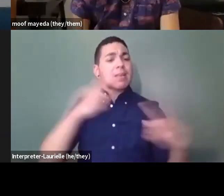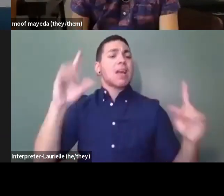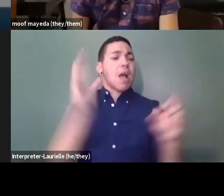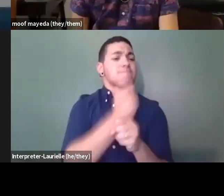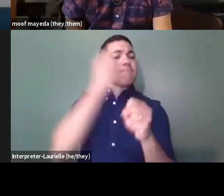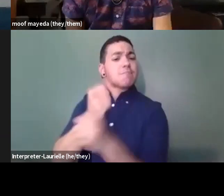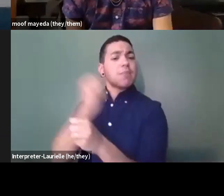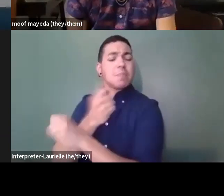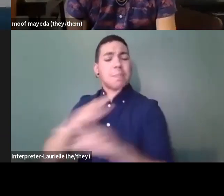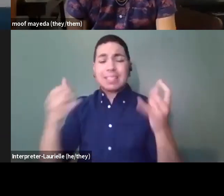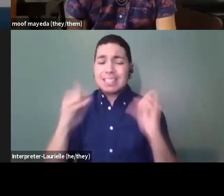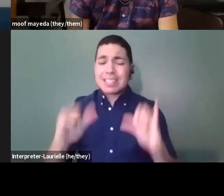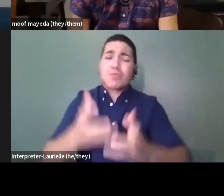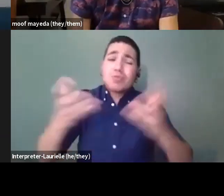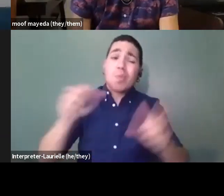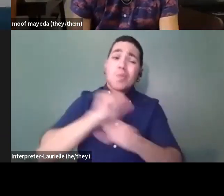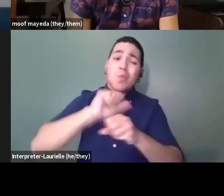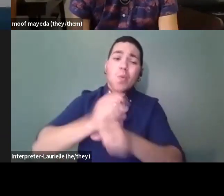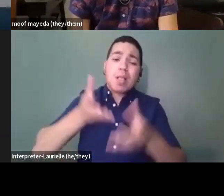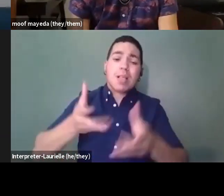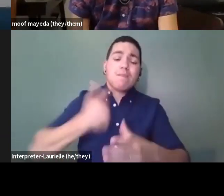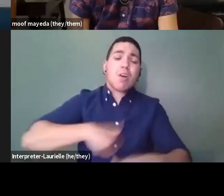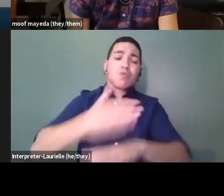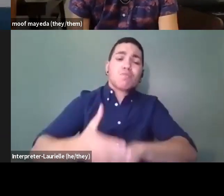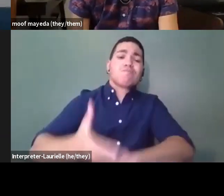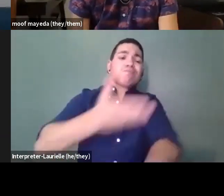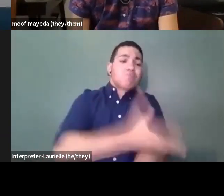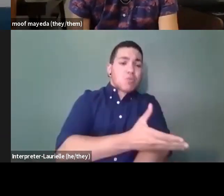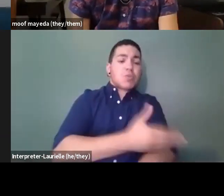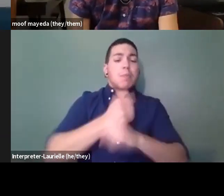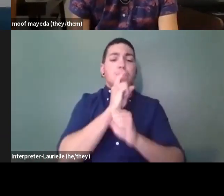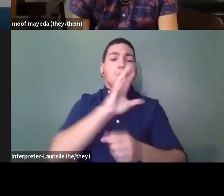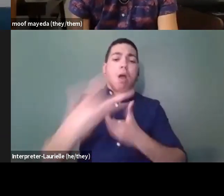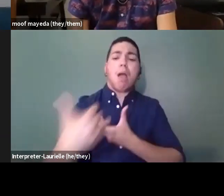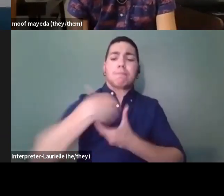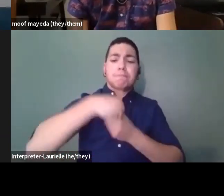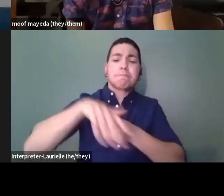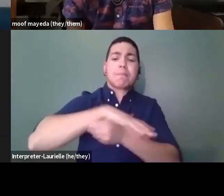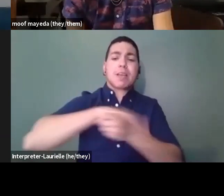colleagues and family members that we will continue this fight with and for them.